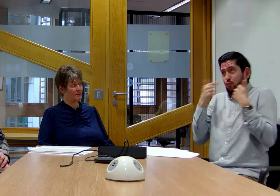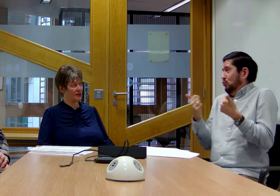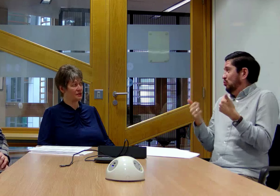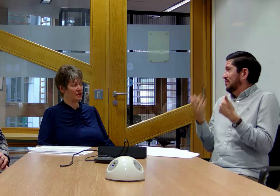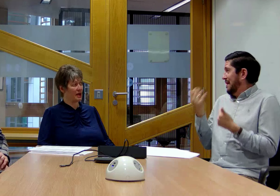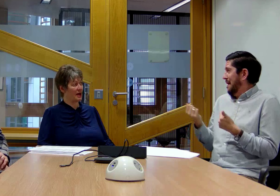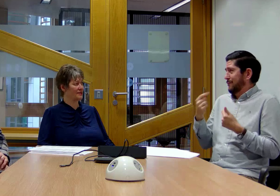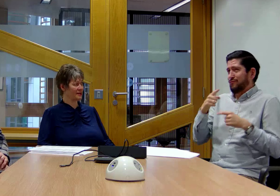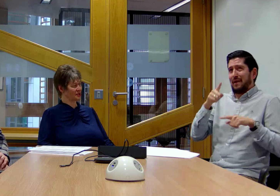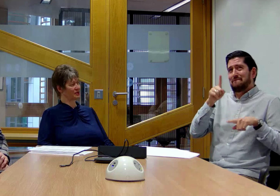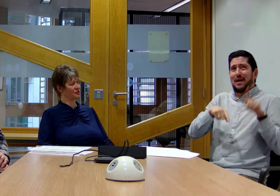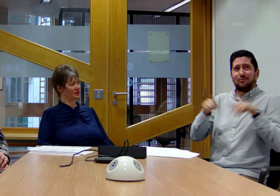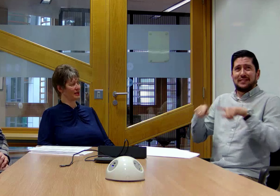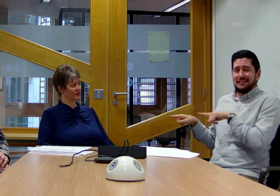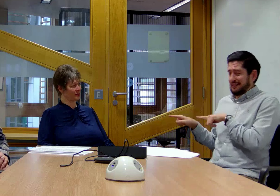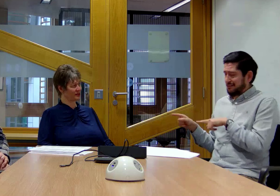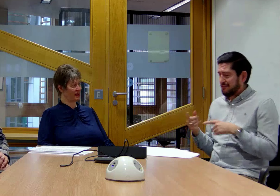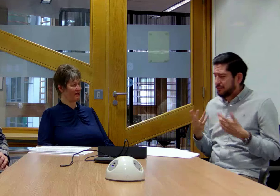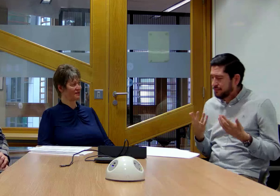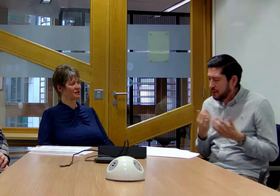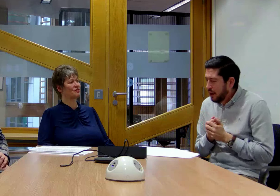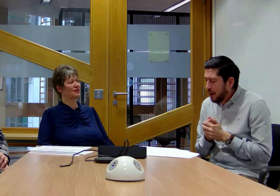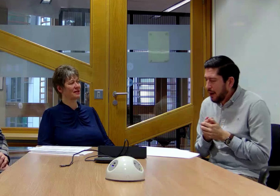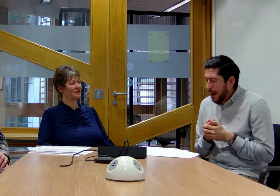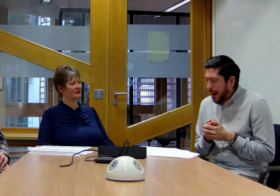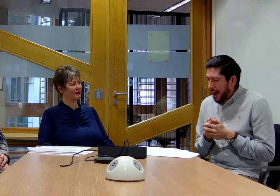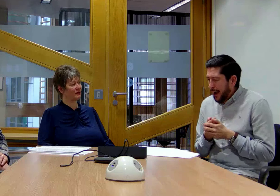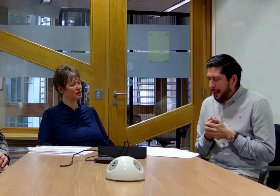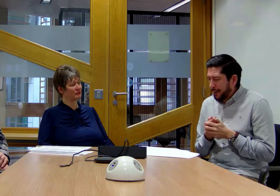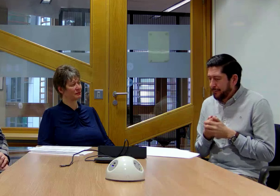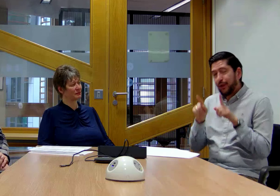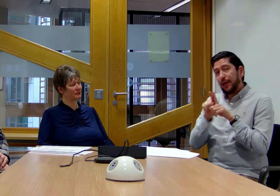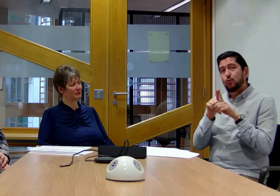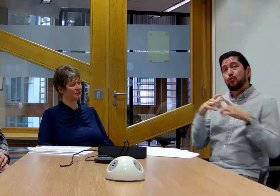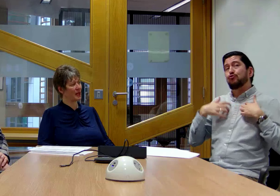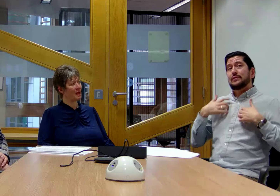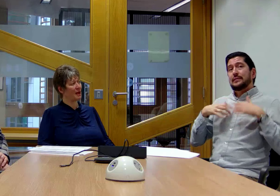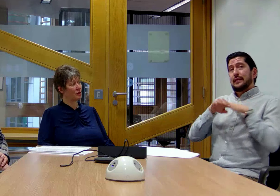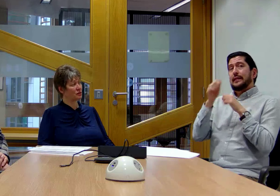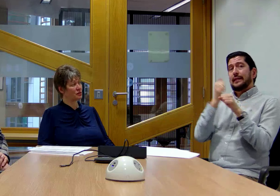the numbers in a completely different way. But I think it's actually healthy to have